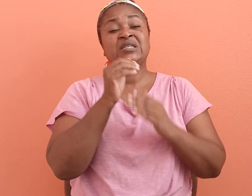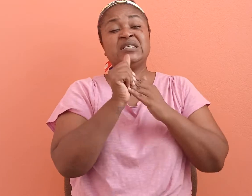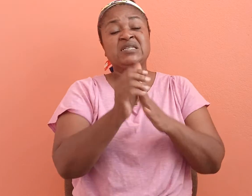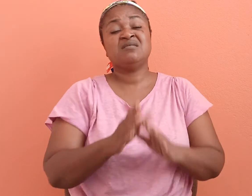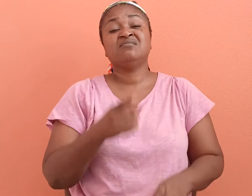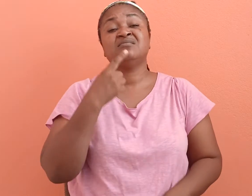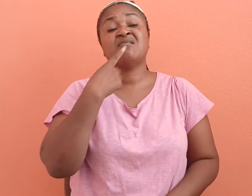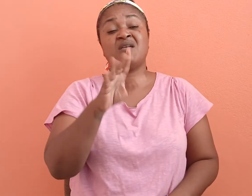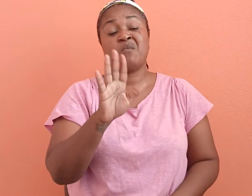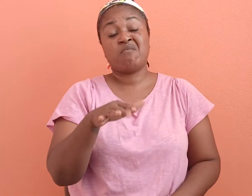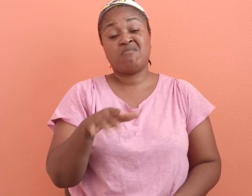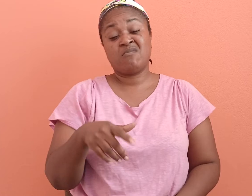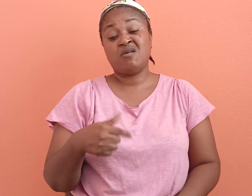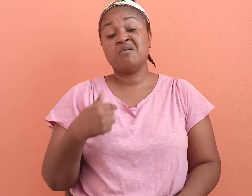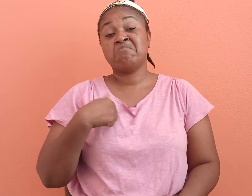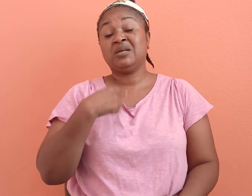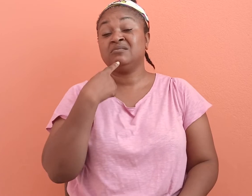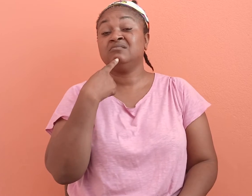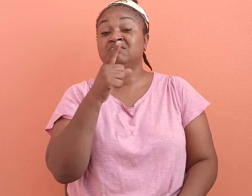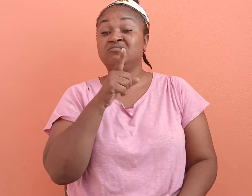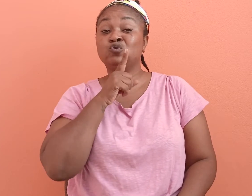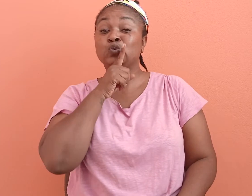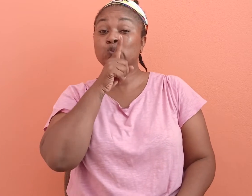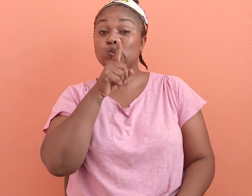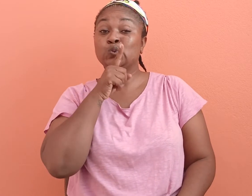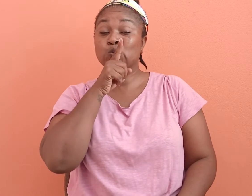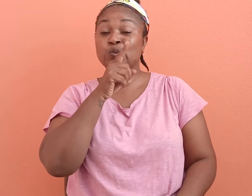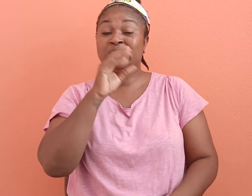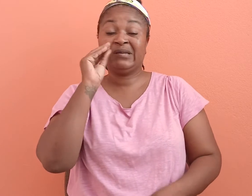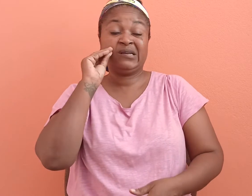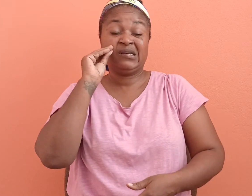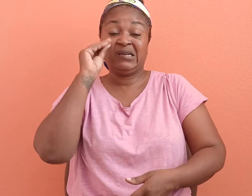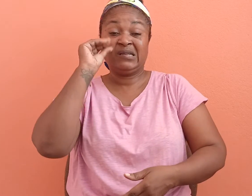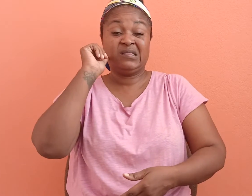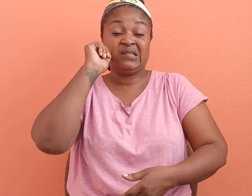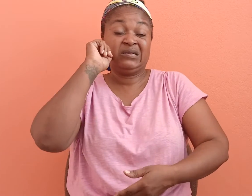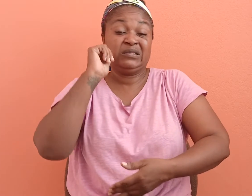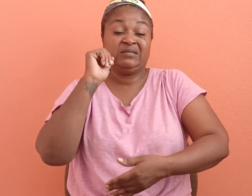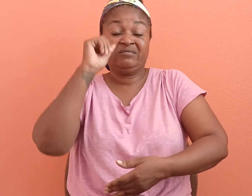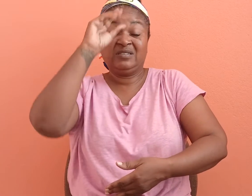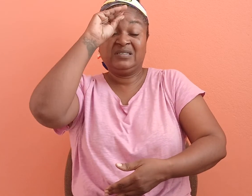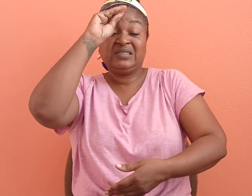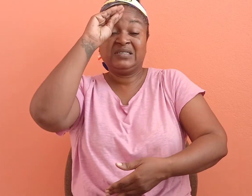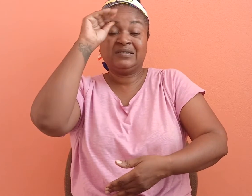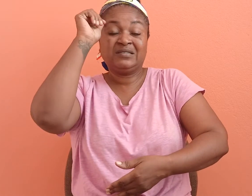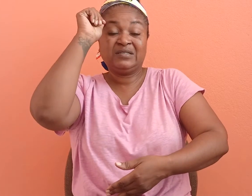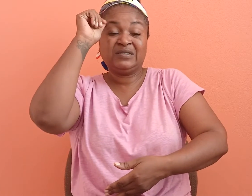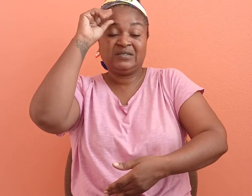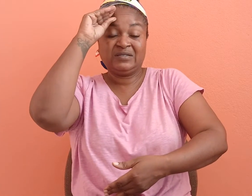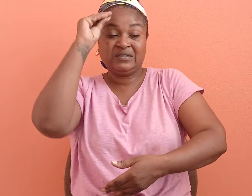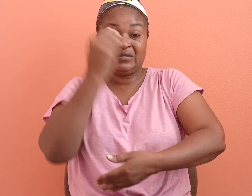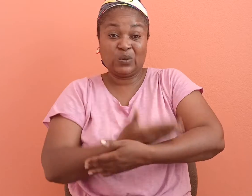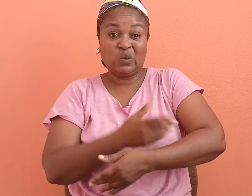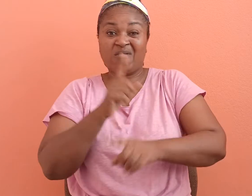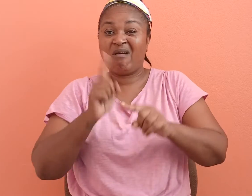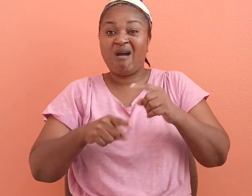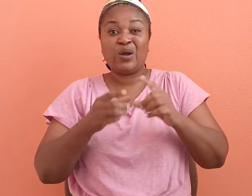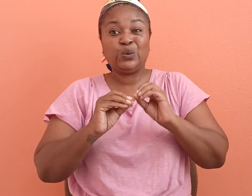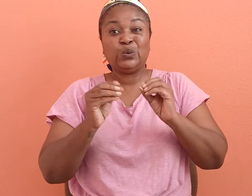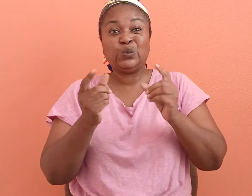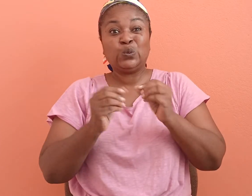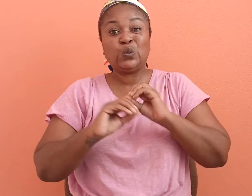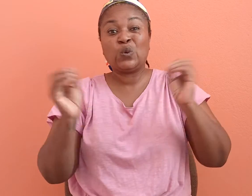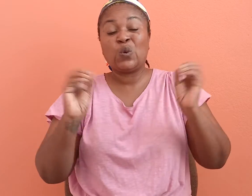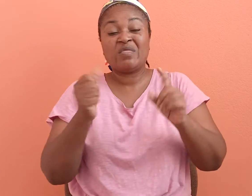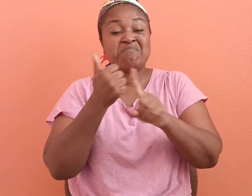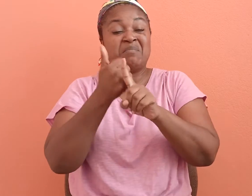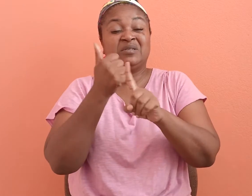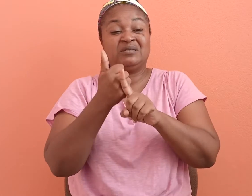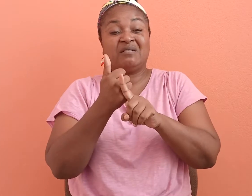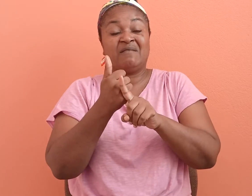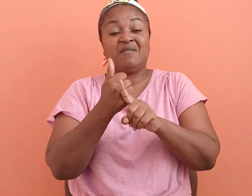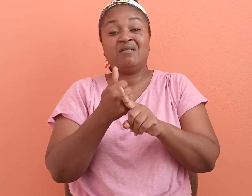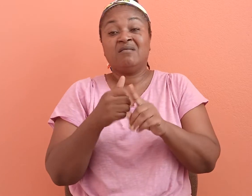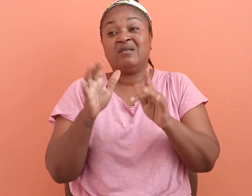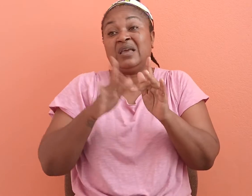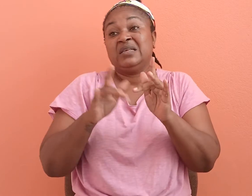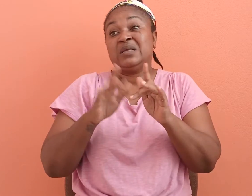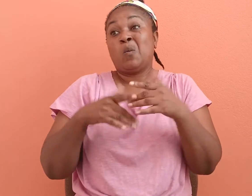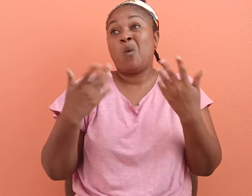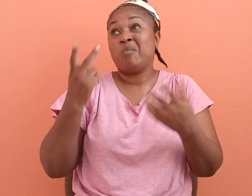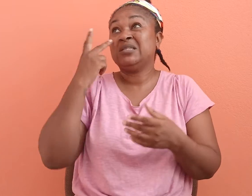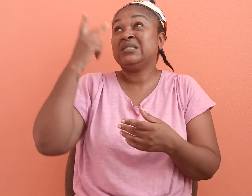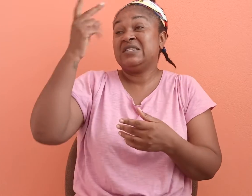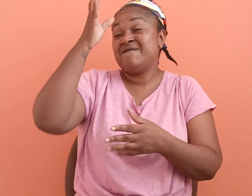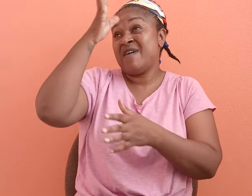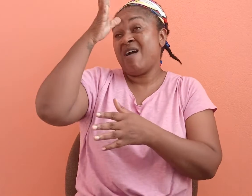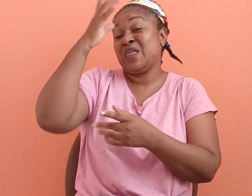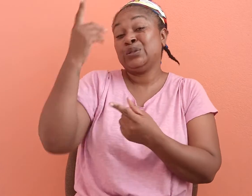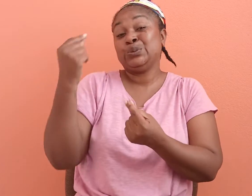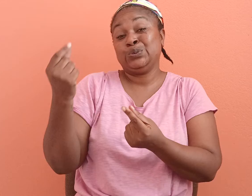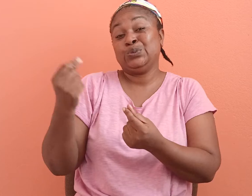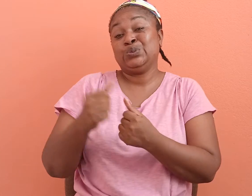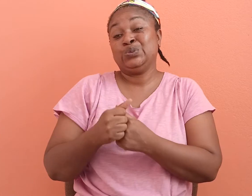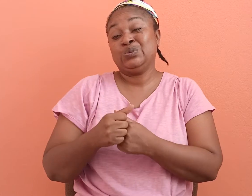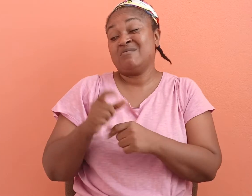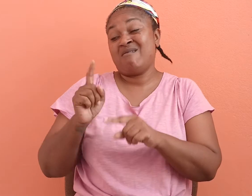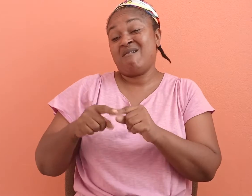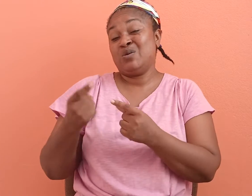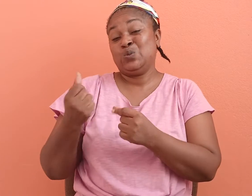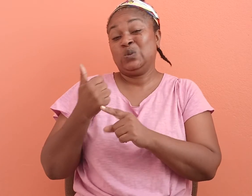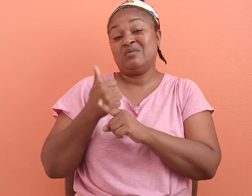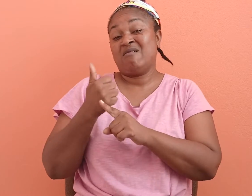“I assure you that the Son can’t do anything by himself except what he sees the Father doing.